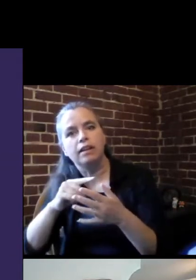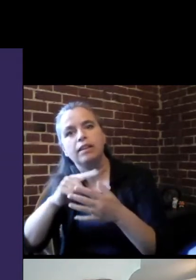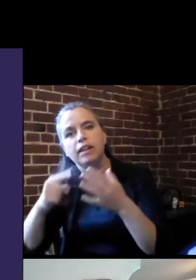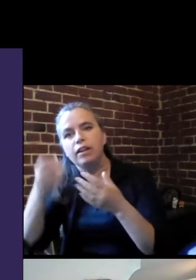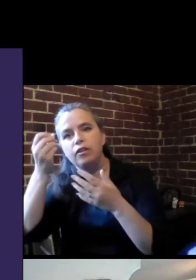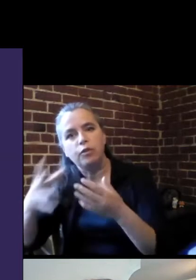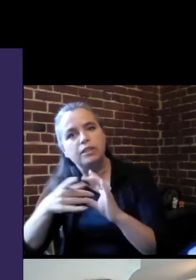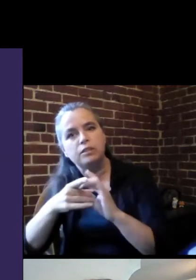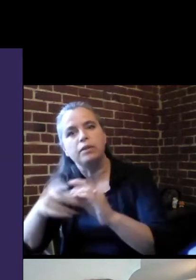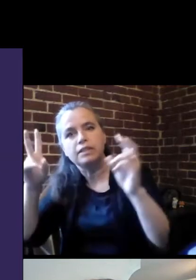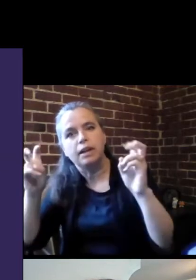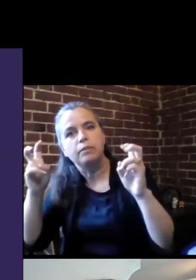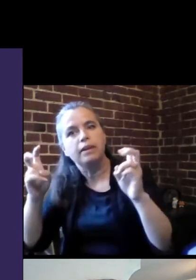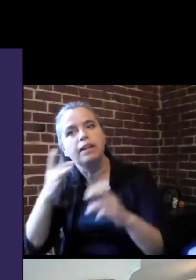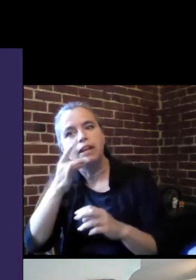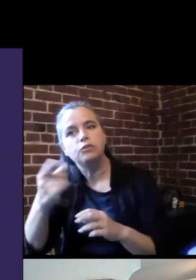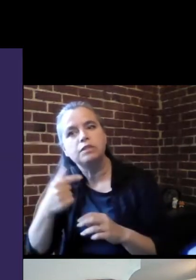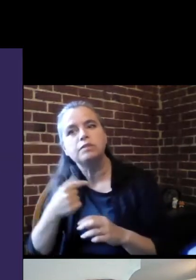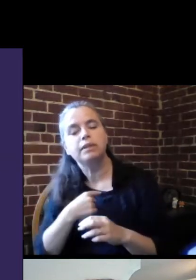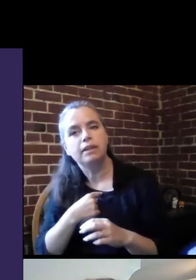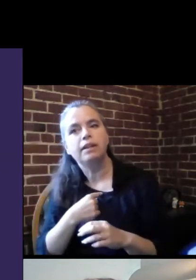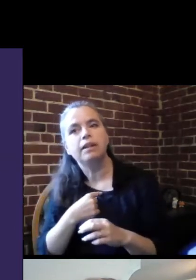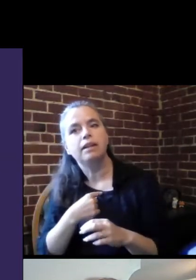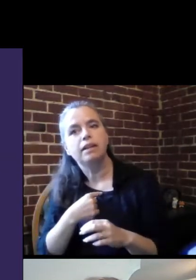has really been very interesting. And I'm happy to share it with you tonight.